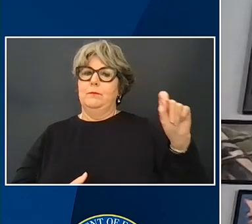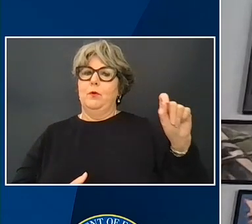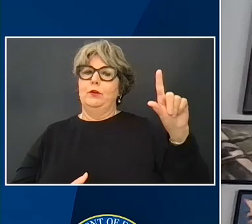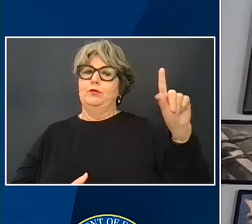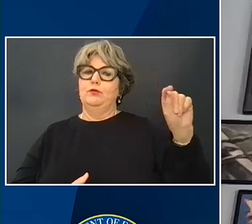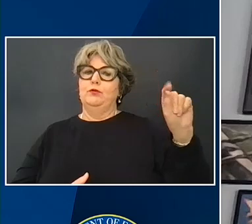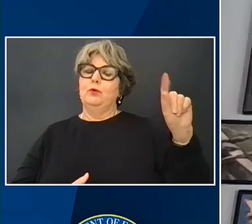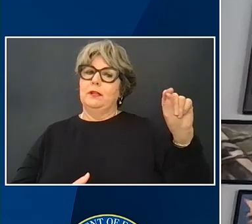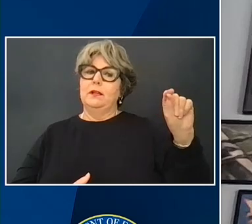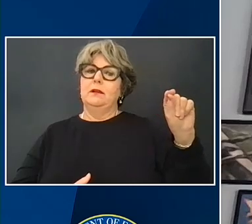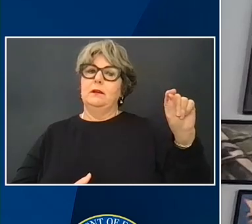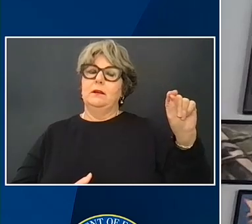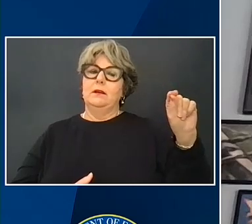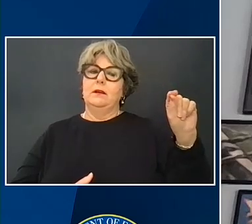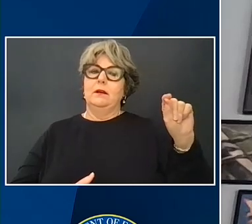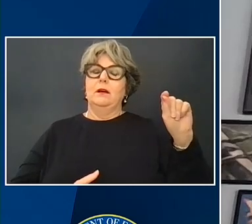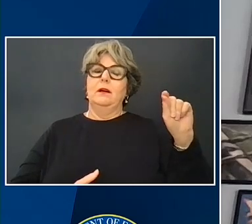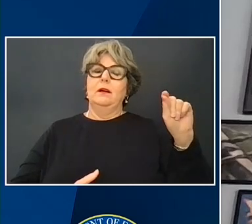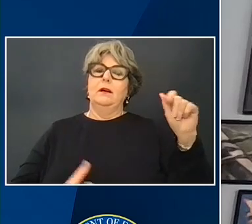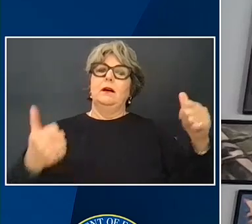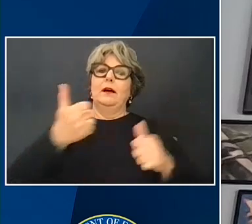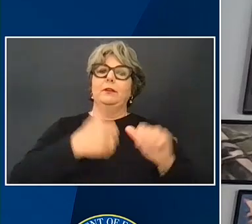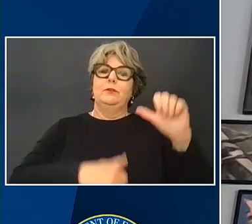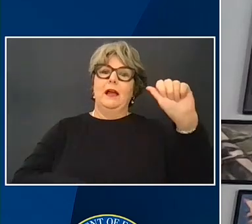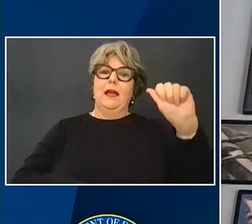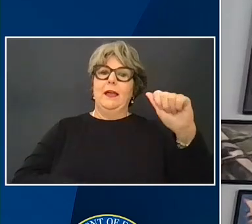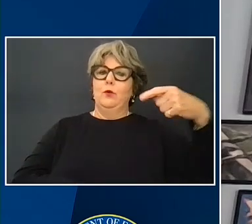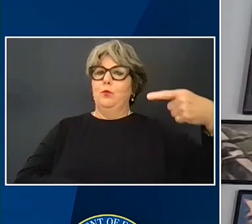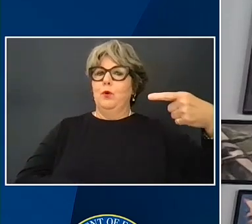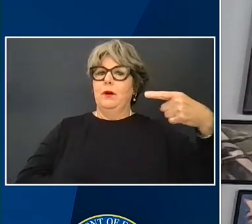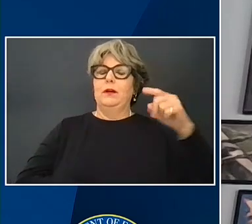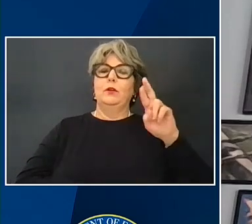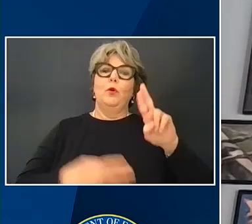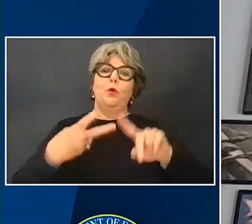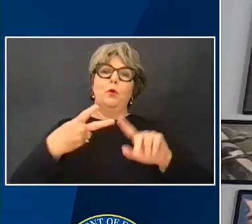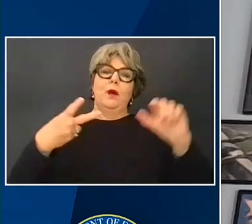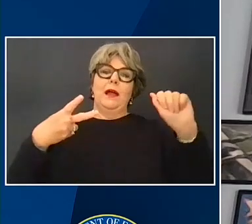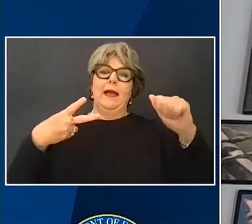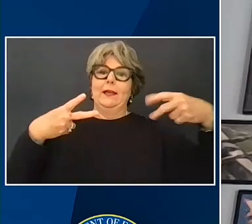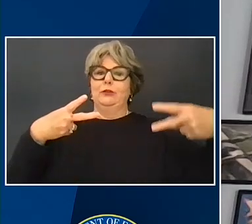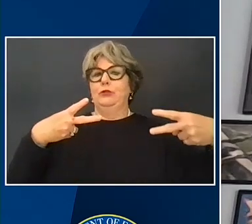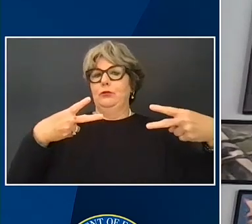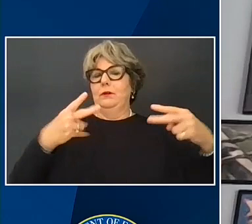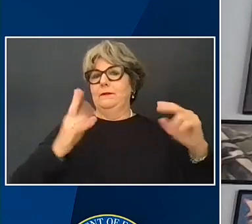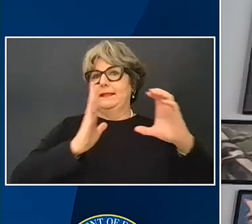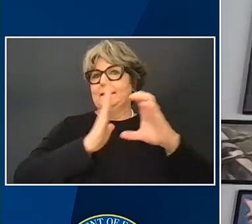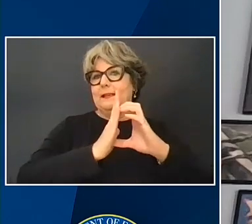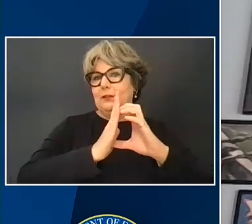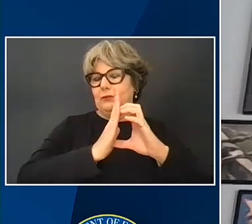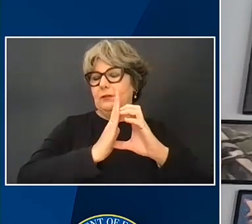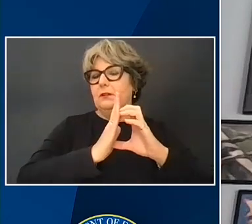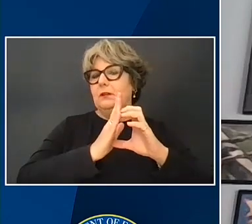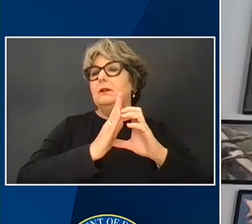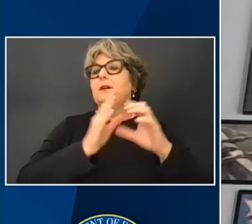know, (a)(1) or (a)(2) of this section when such an extension is determined by the agency to be warranted.